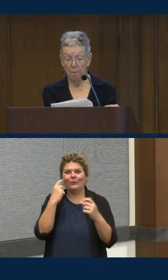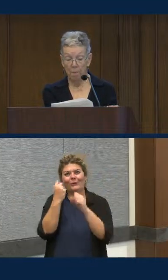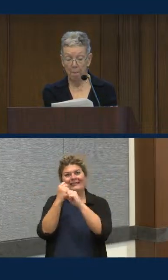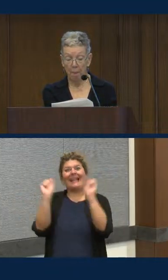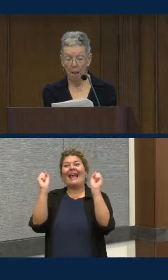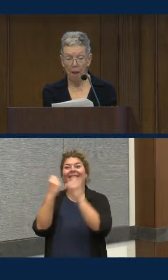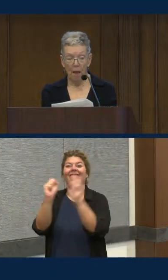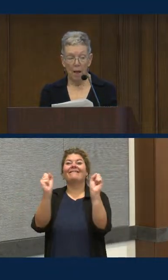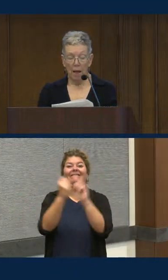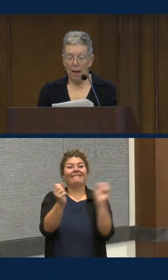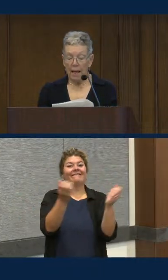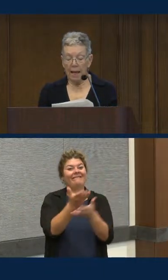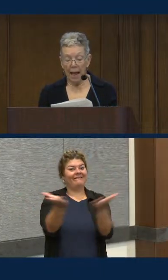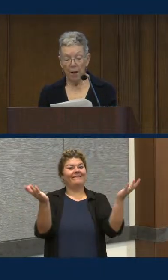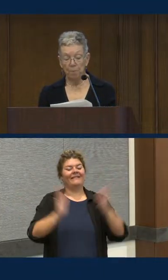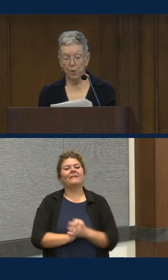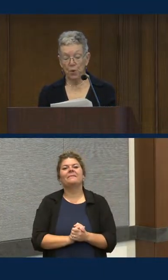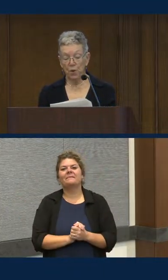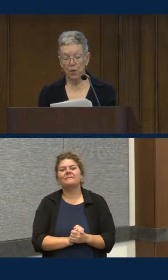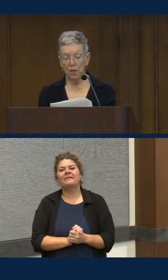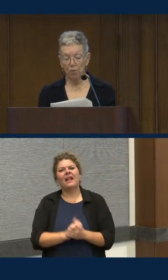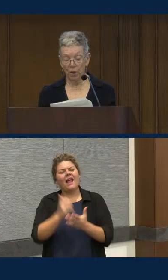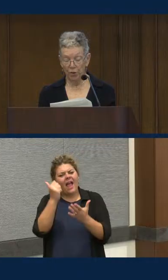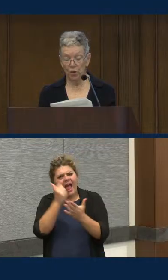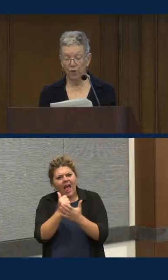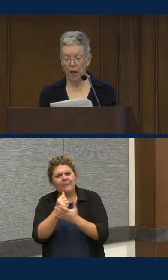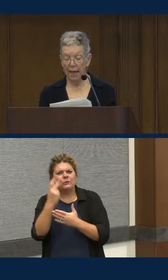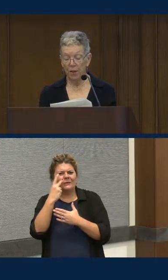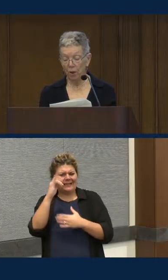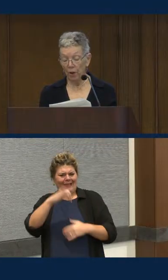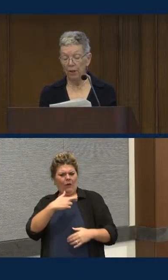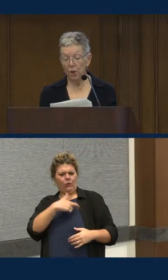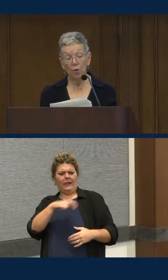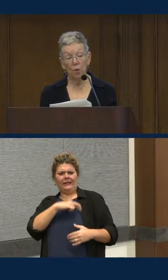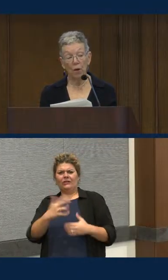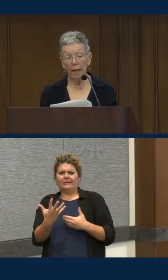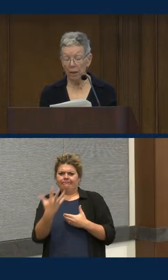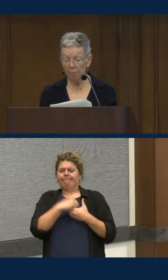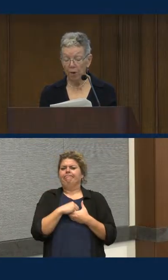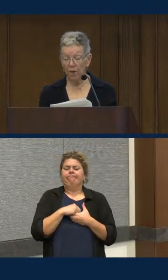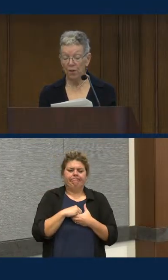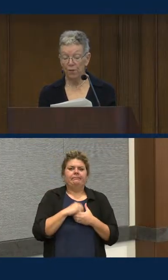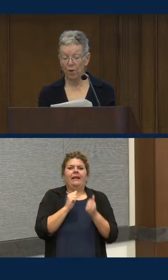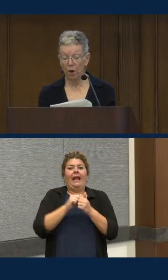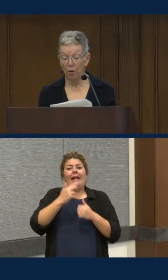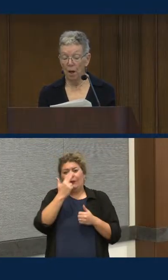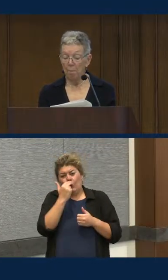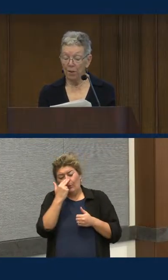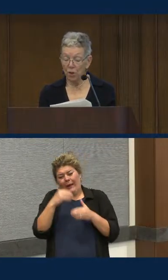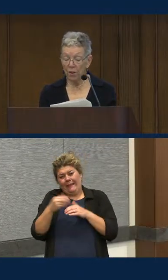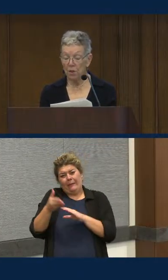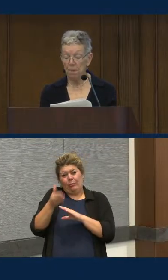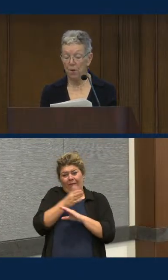It helps to see the religious vernacular and humor in the